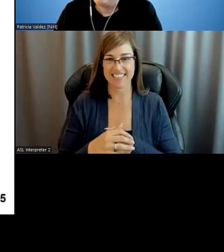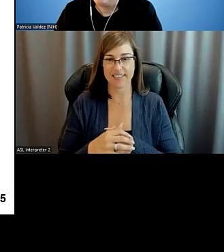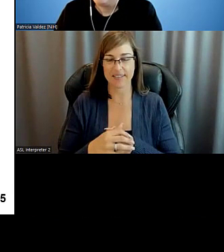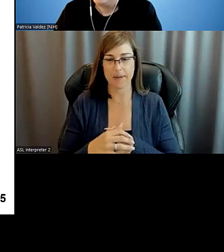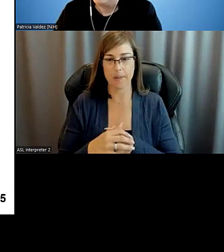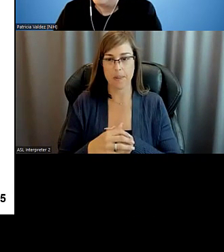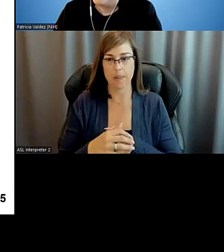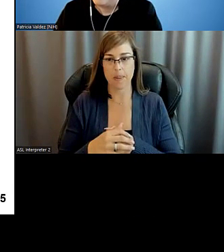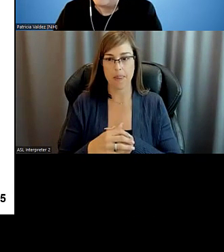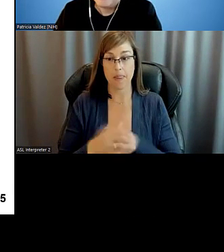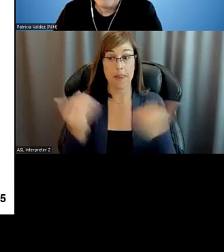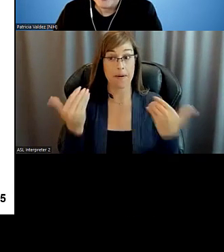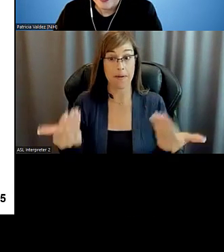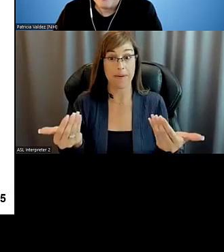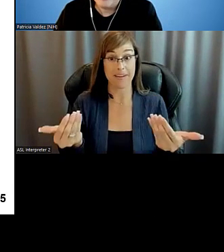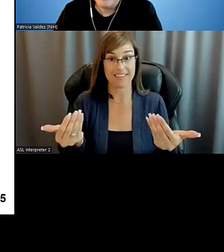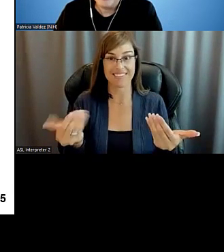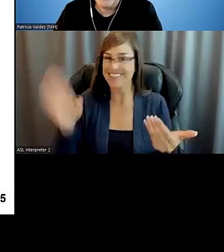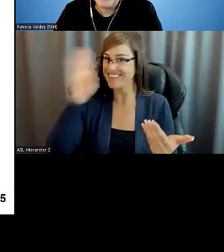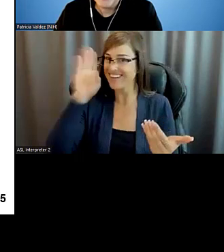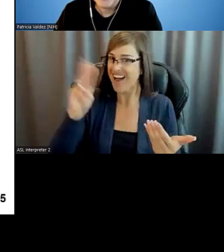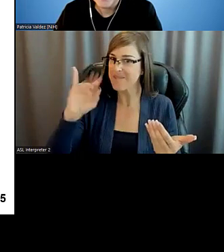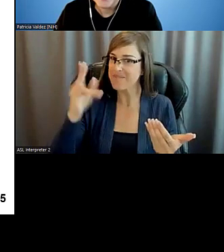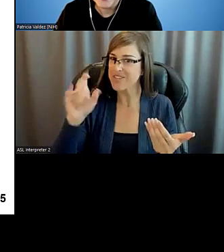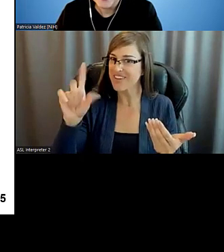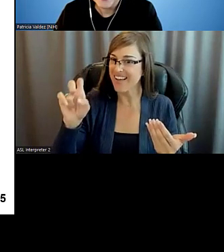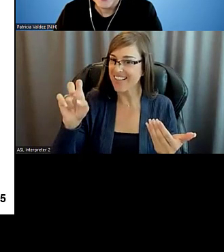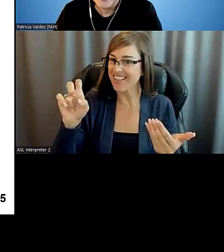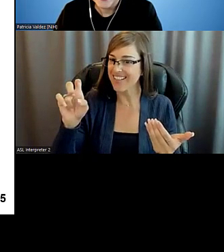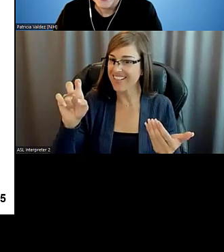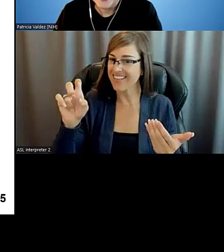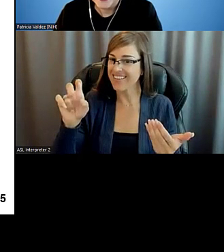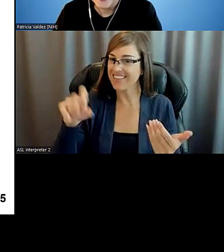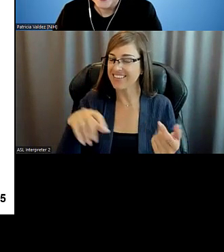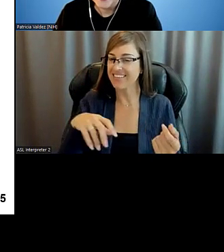And you can go ahead. Dr. Patricia Valdez: Hi, Michelle. Michelle Wong: Oh, hi.